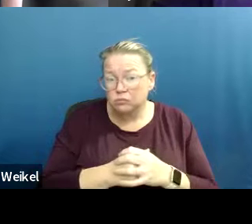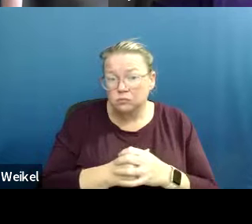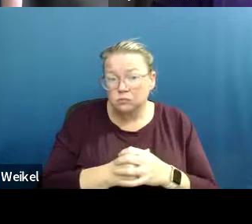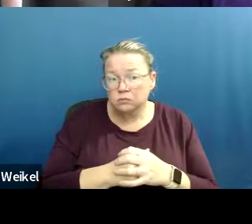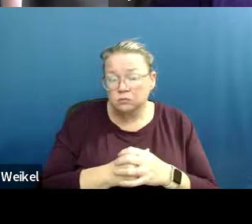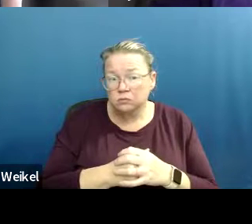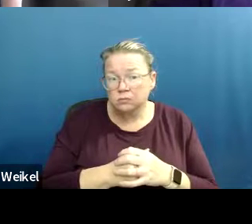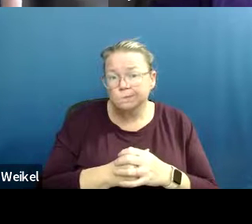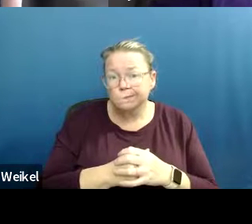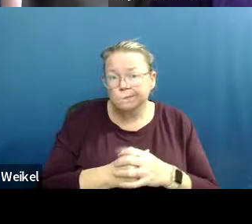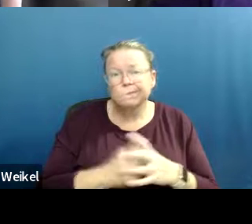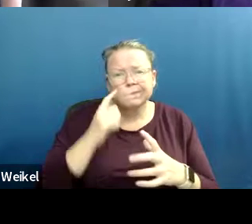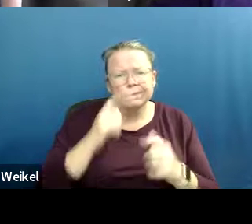Harm (He/Him): Think most people have gone.